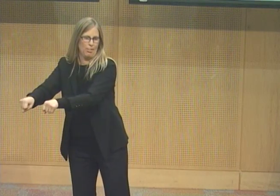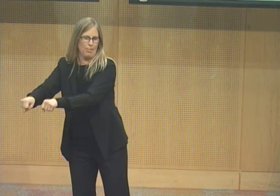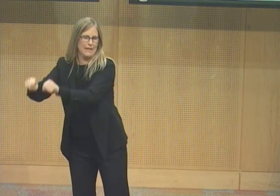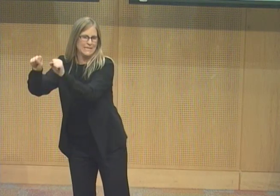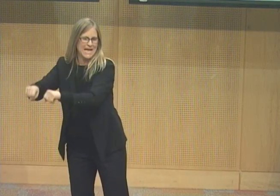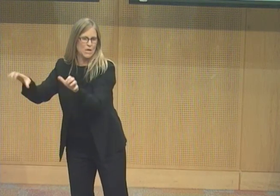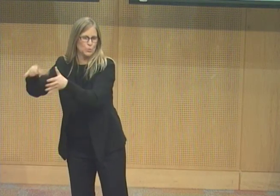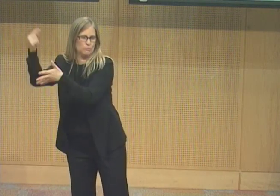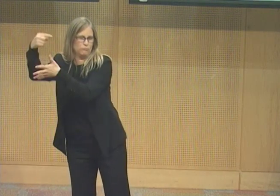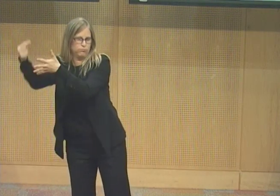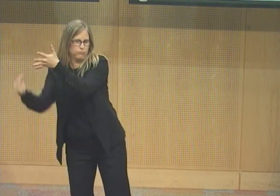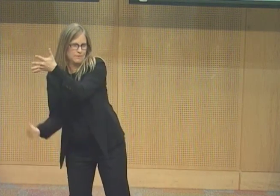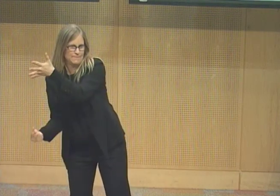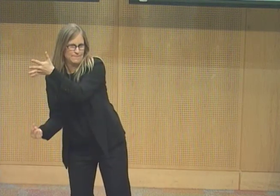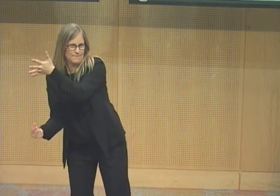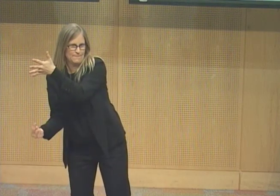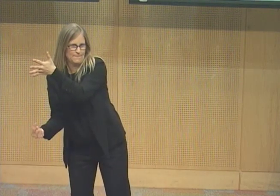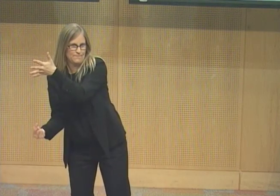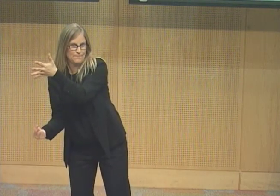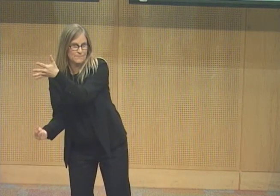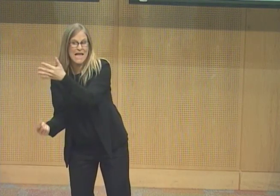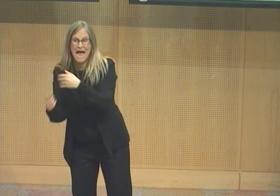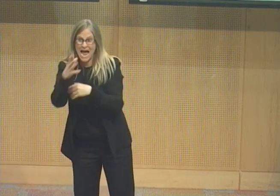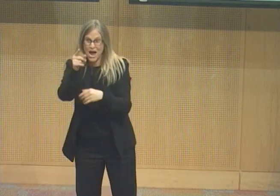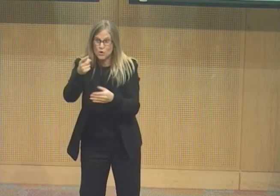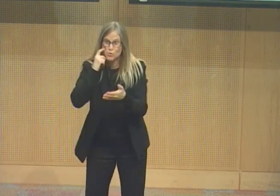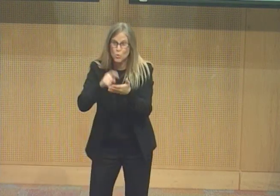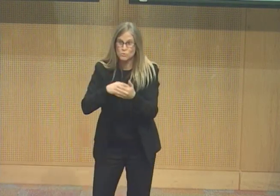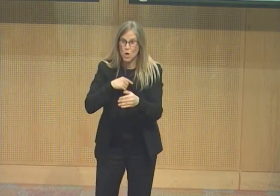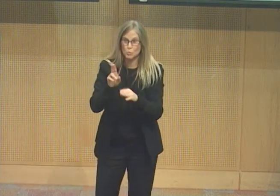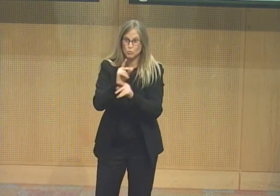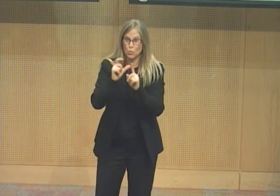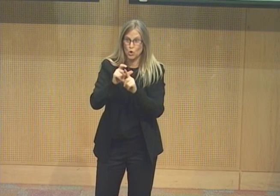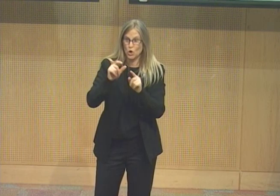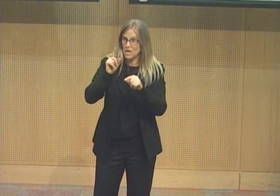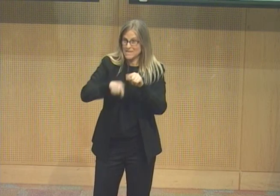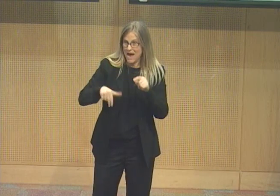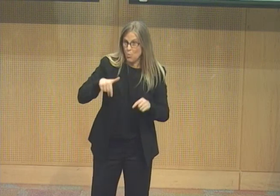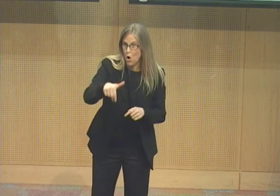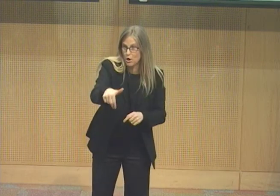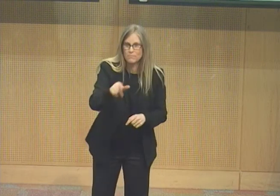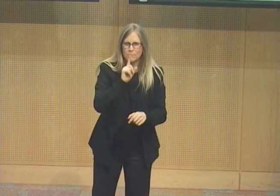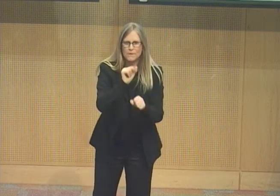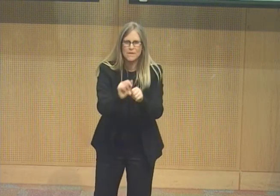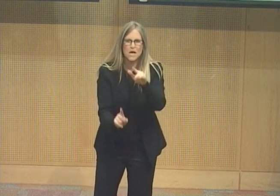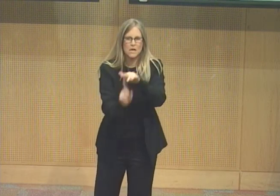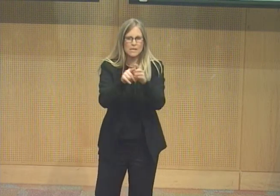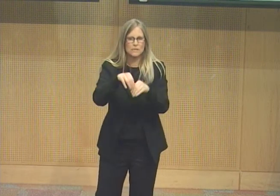Simply because of their ability to hear, they are thus able to do a number of activities.